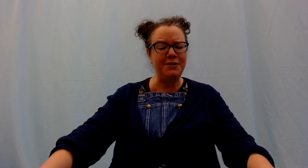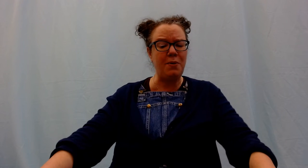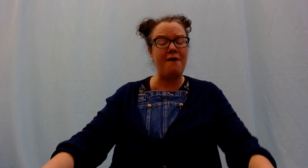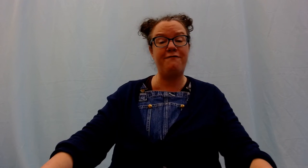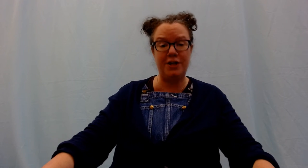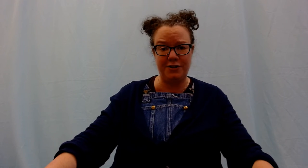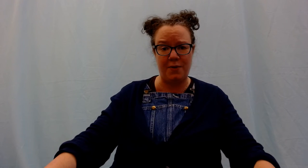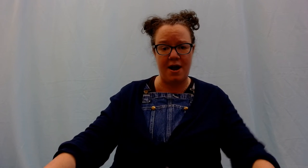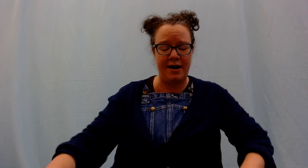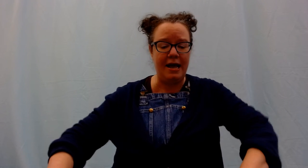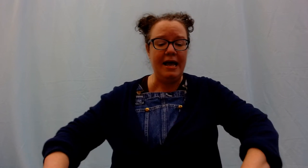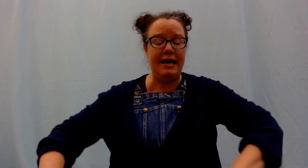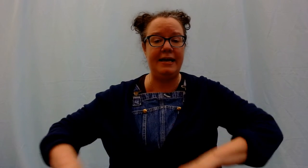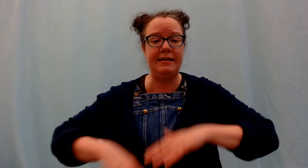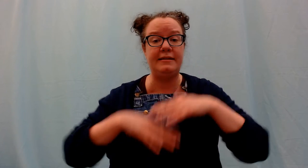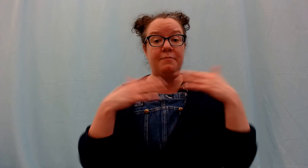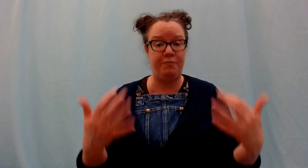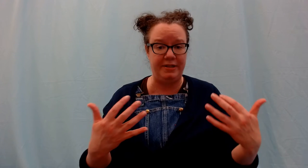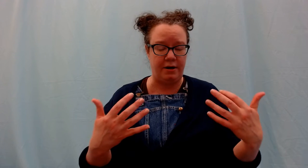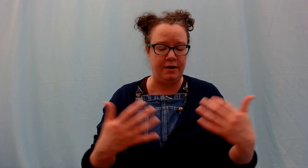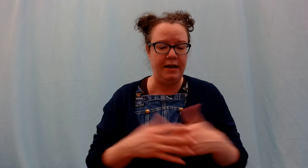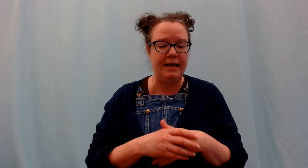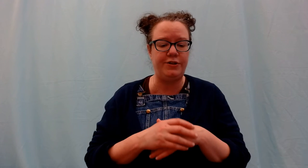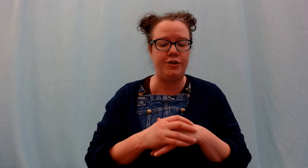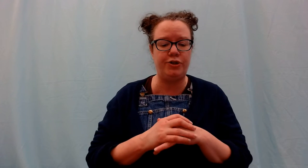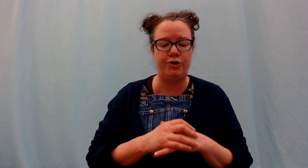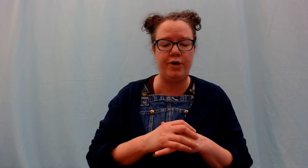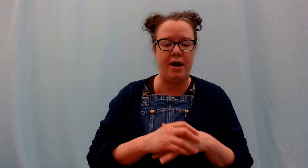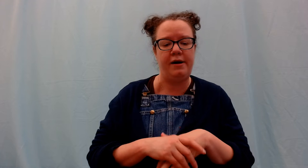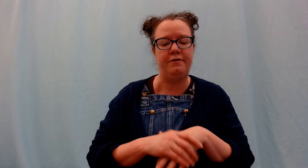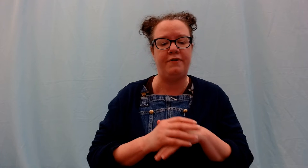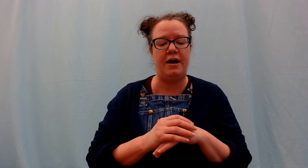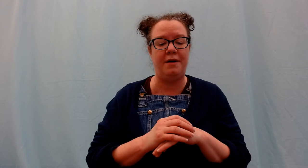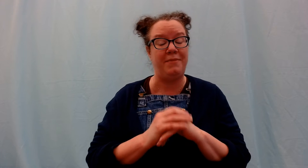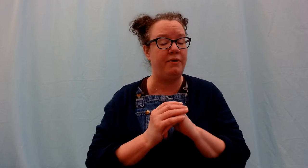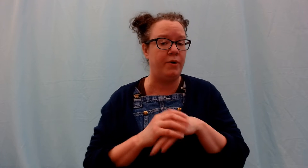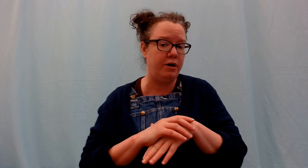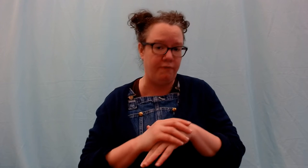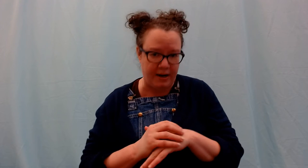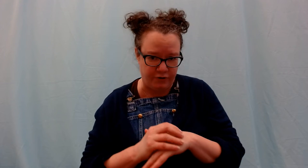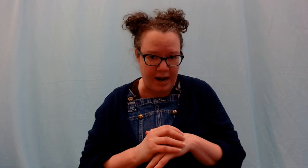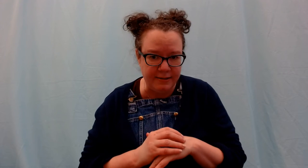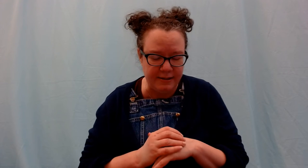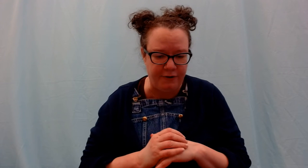So our first one is a movement song. It's to the tune of Mary Wore Her Red Dress if you're